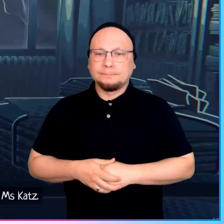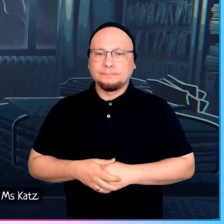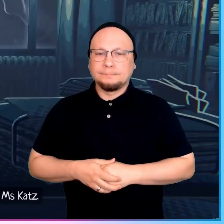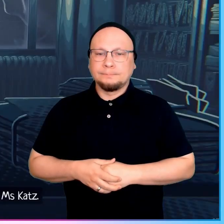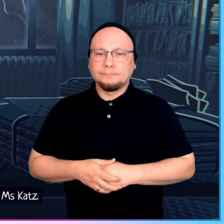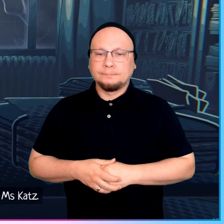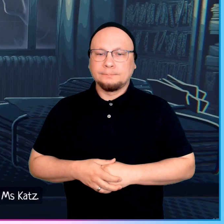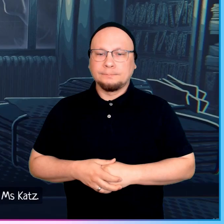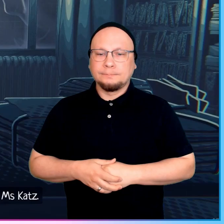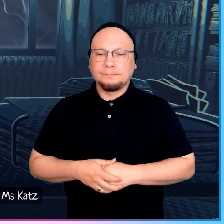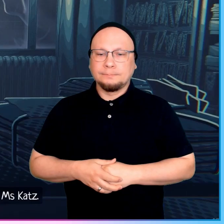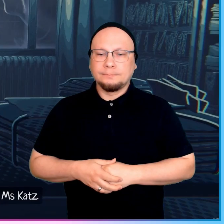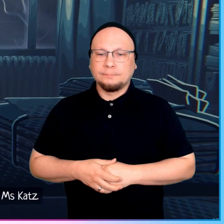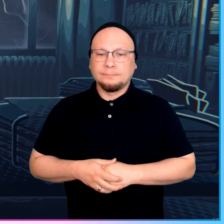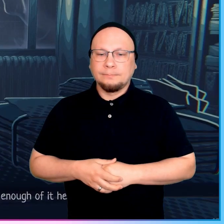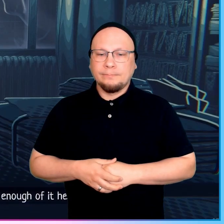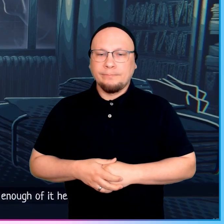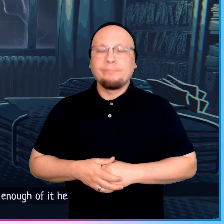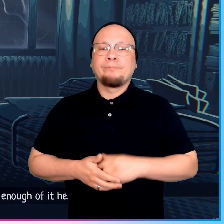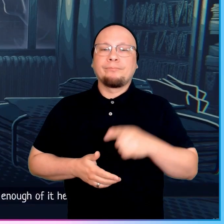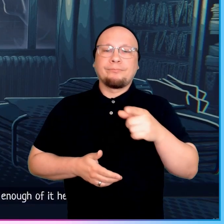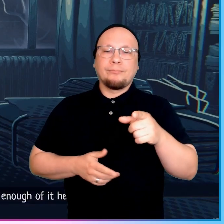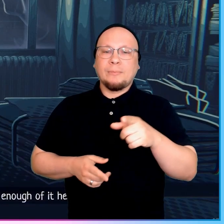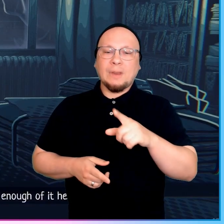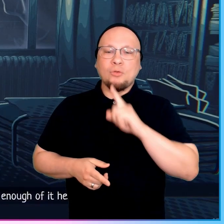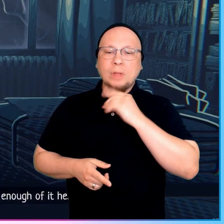For dialogue, we have real-time subtitles available.